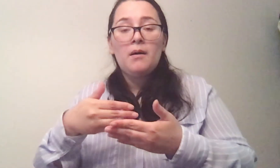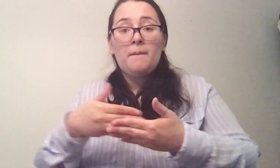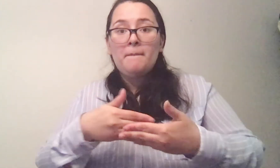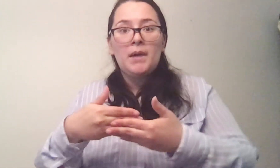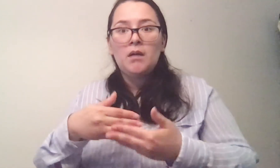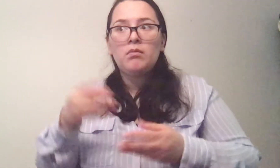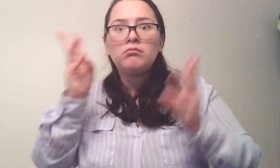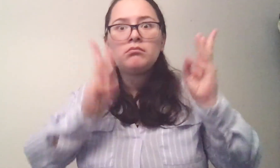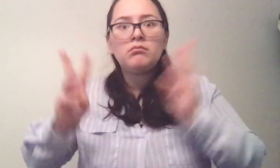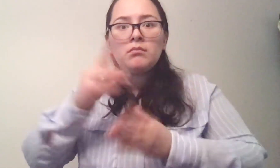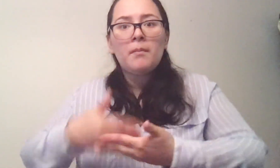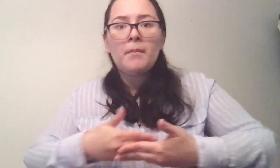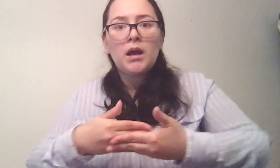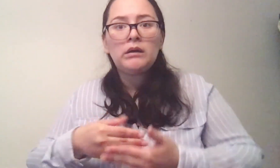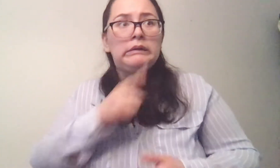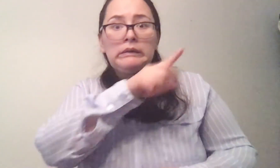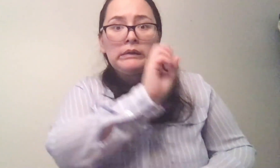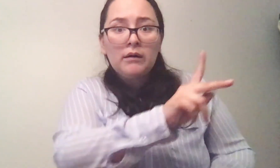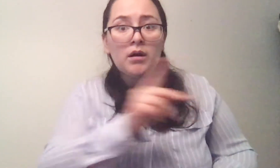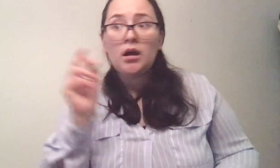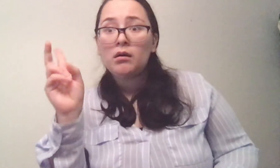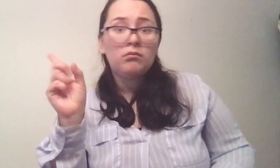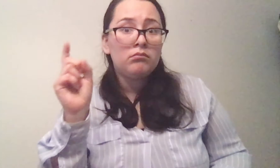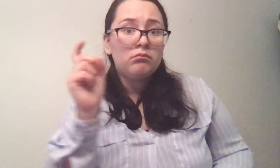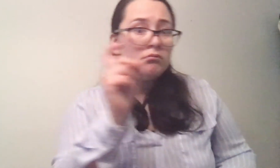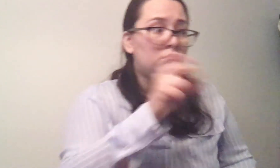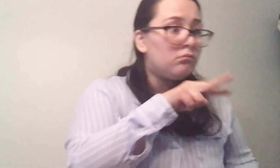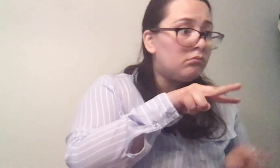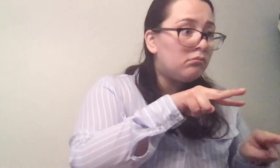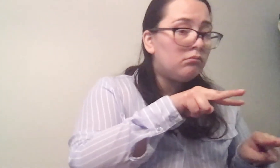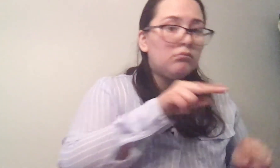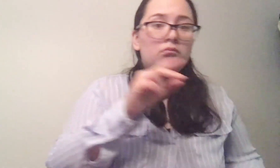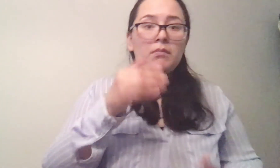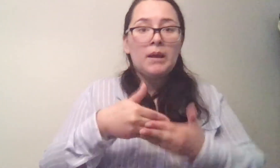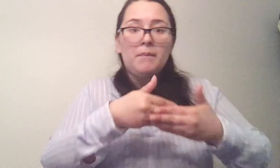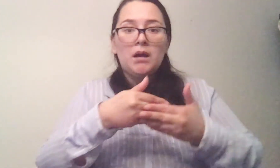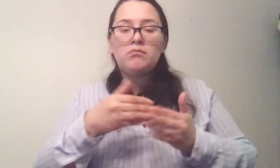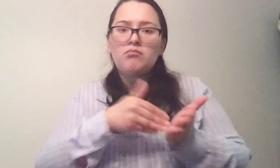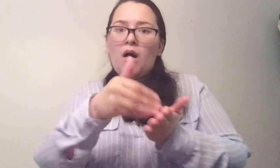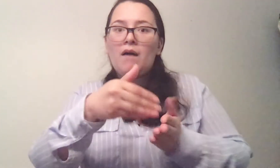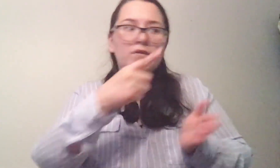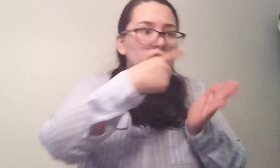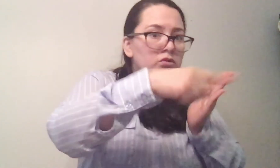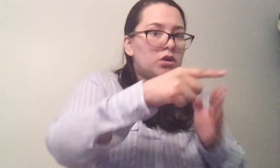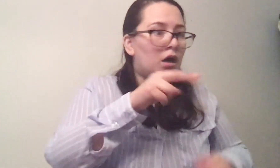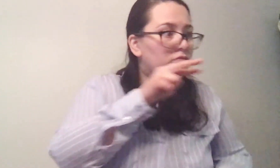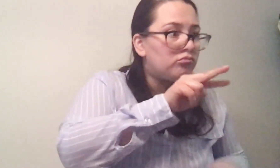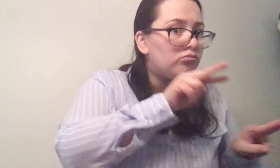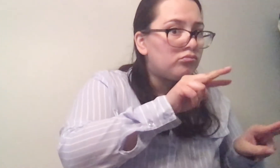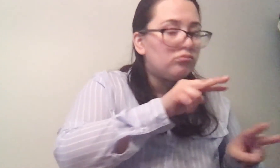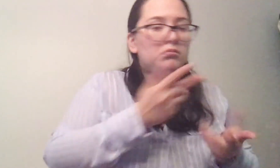because they are worried about the baby. "Are they ok?" Get up to check on them.